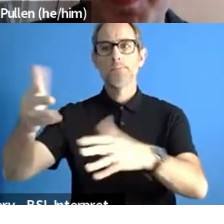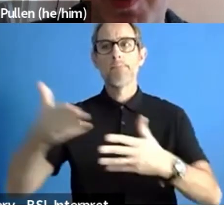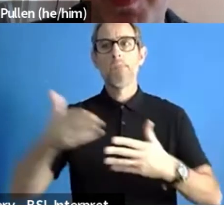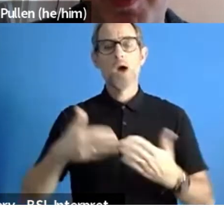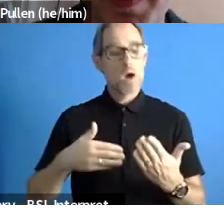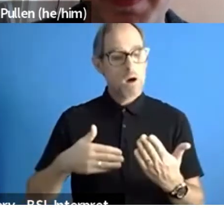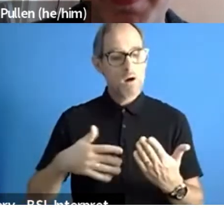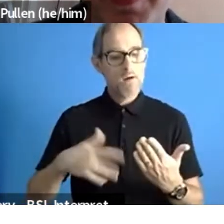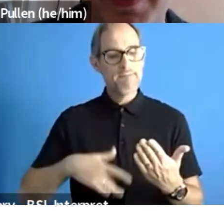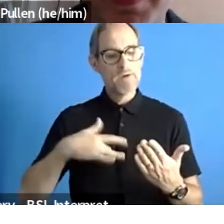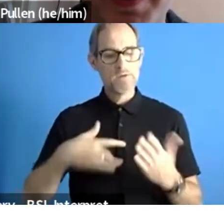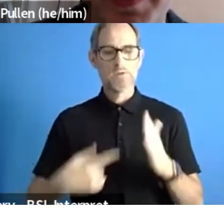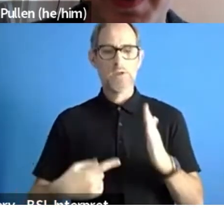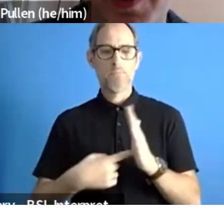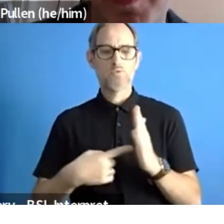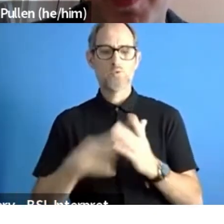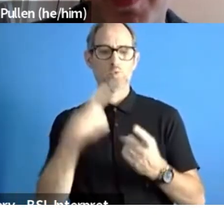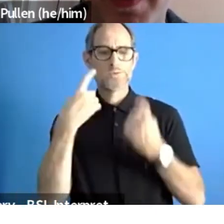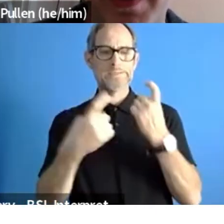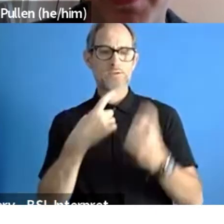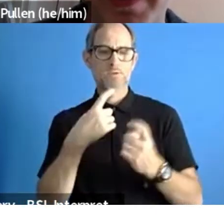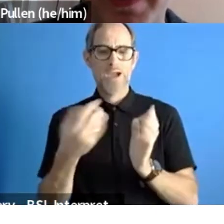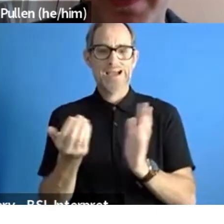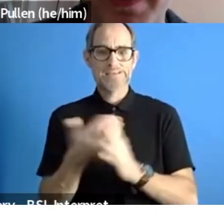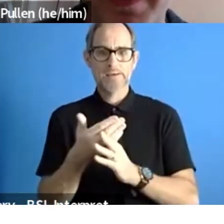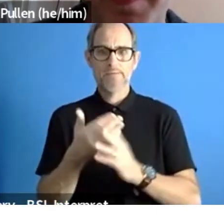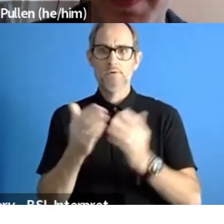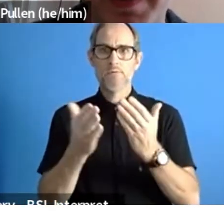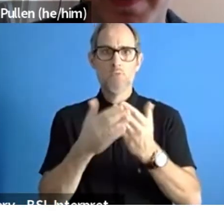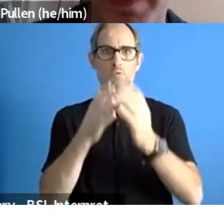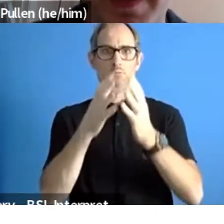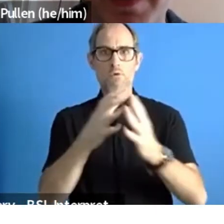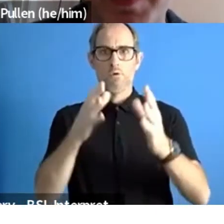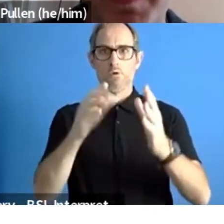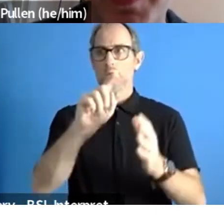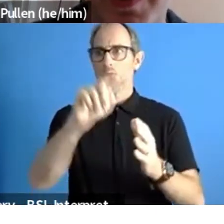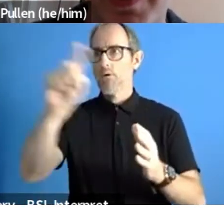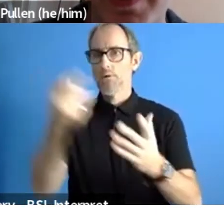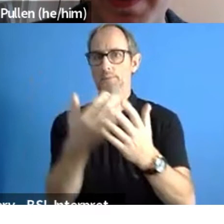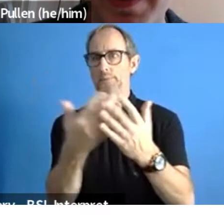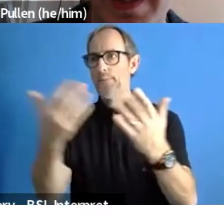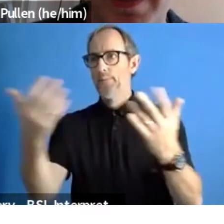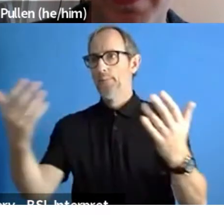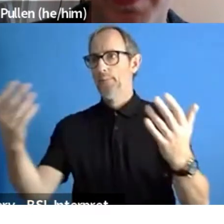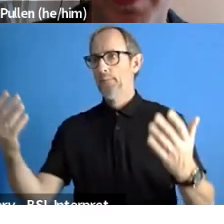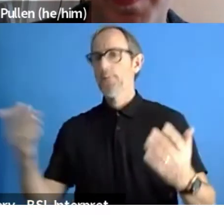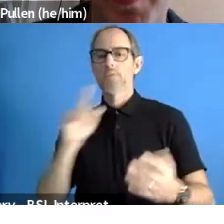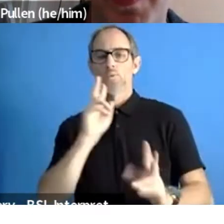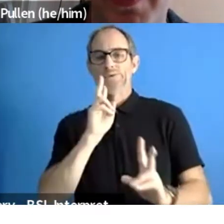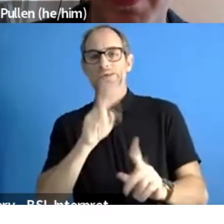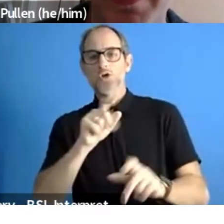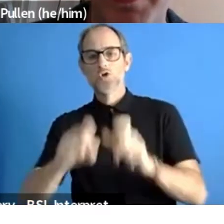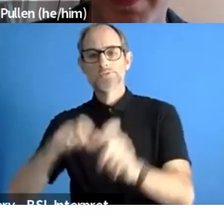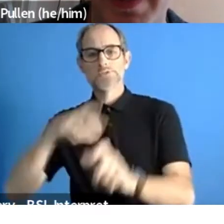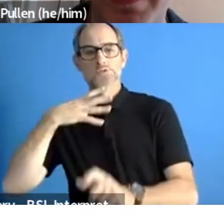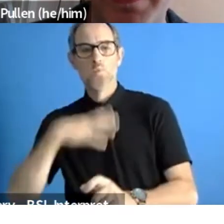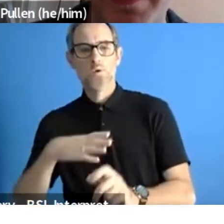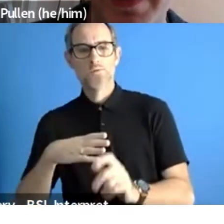The more and more people that do it, the more and more they will see their customers want that and they will have to meet up to